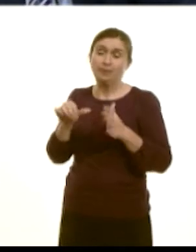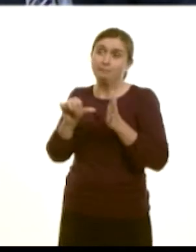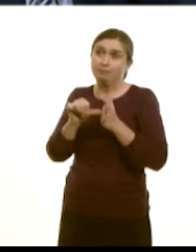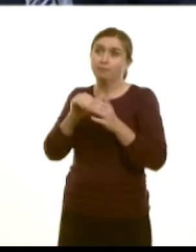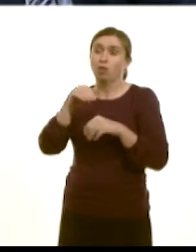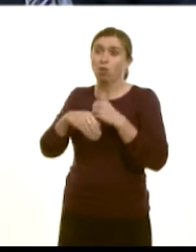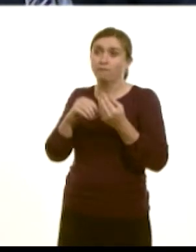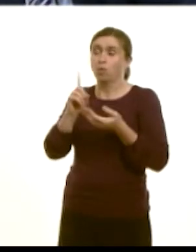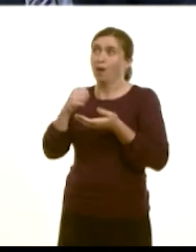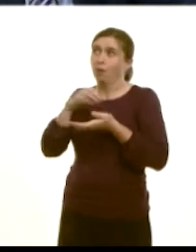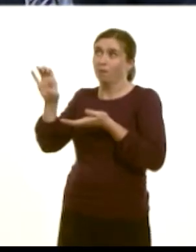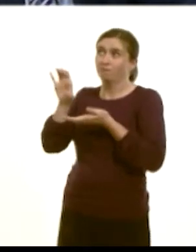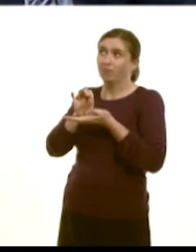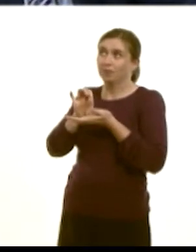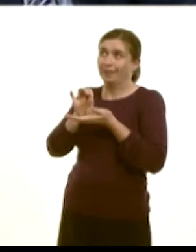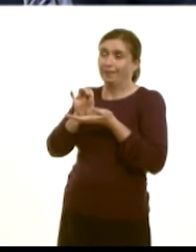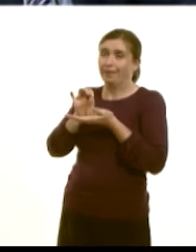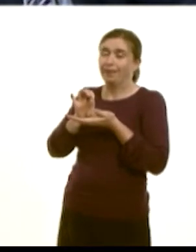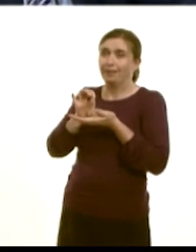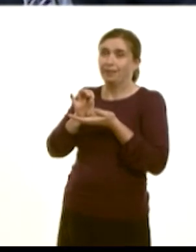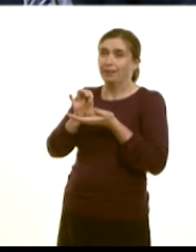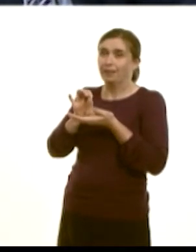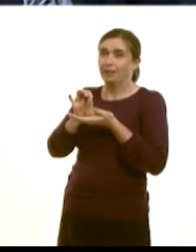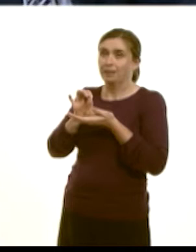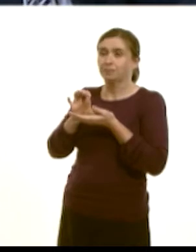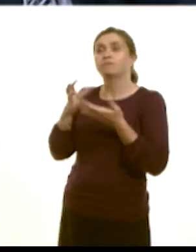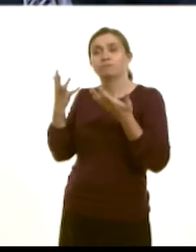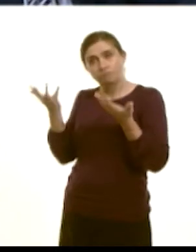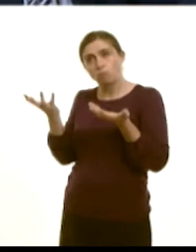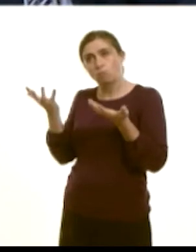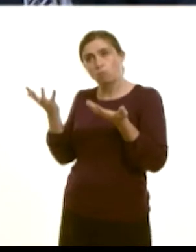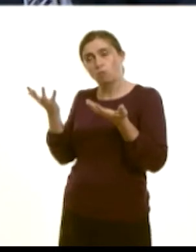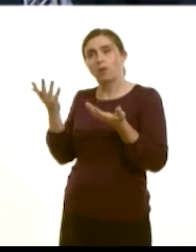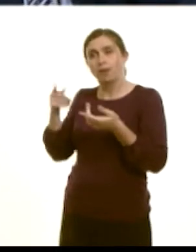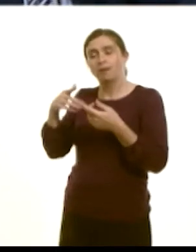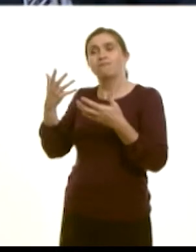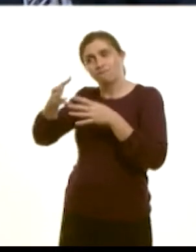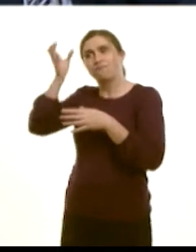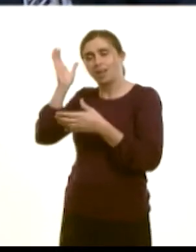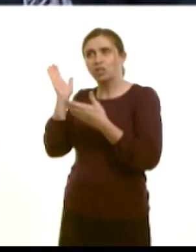structure that we have in place for the fire service, but, nevertheless, we are pleased